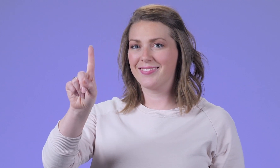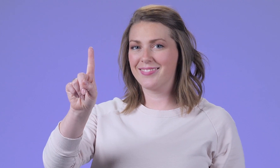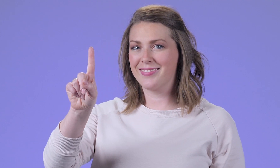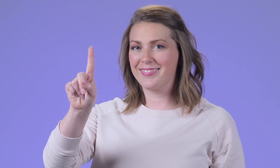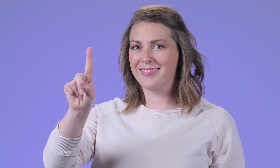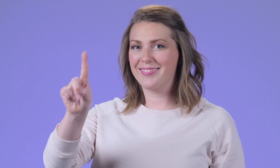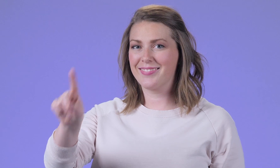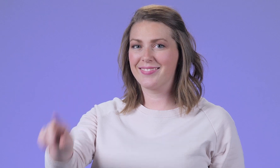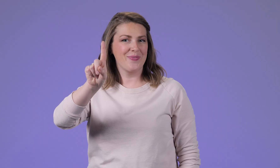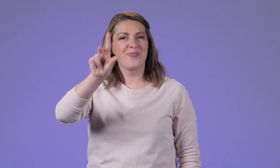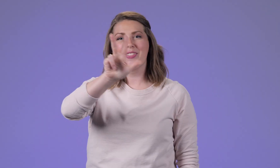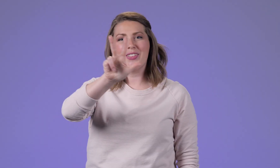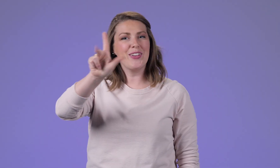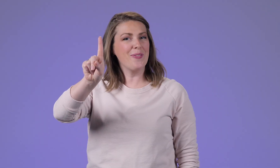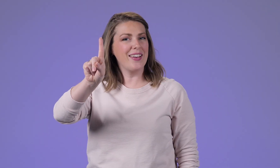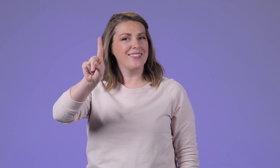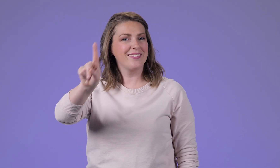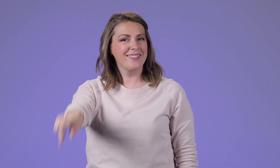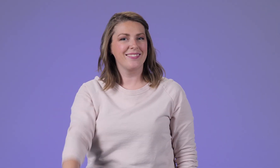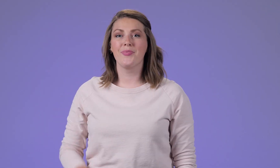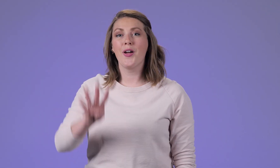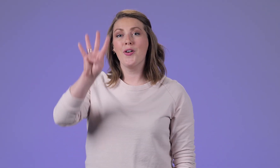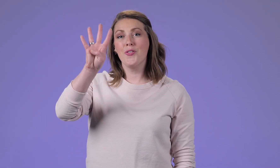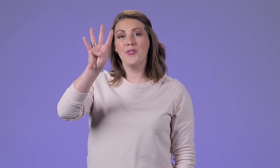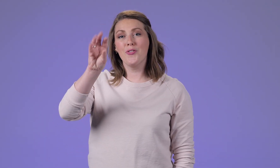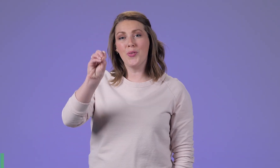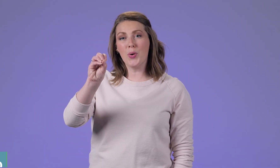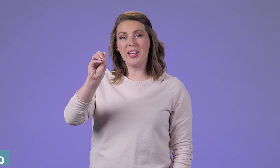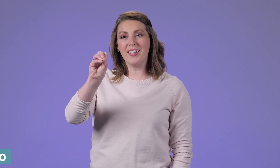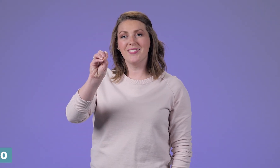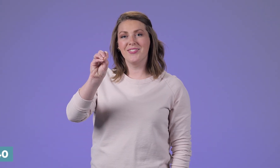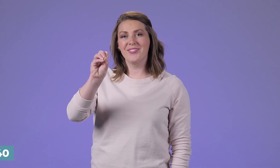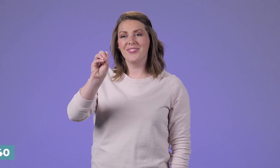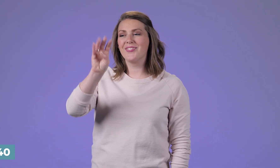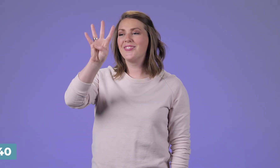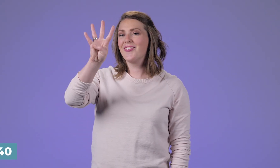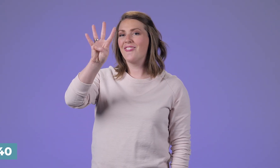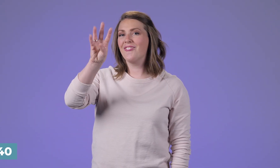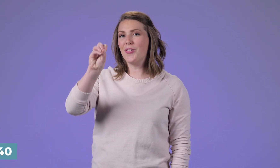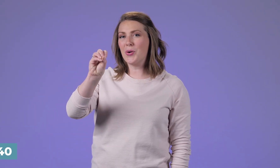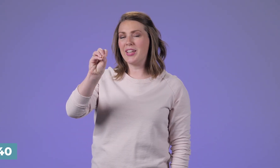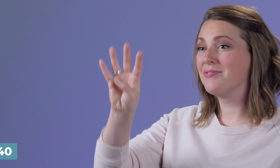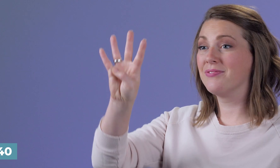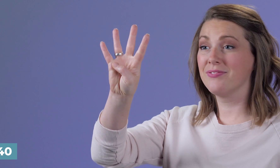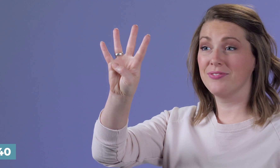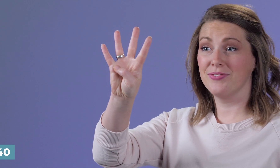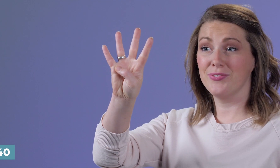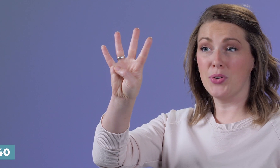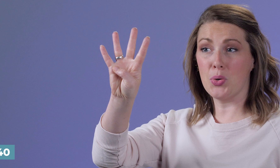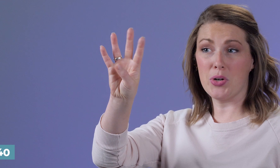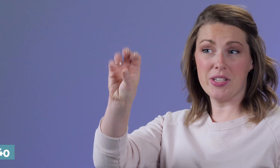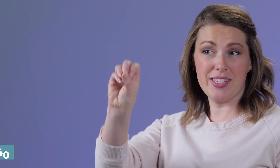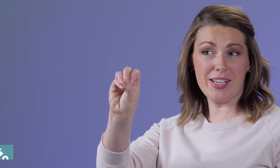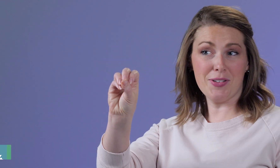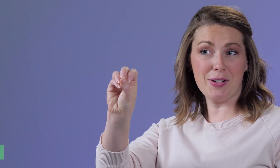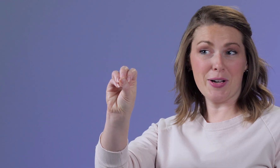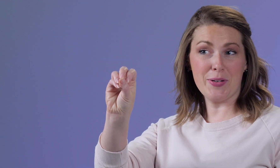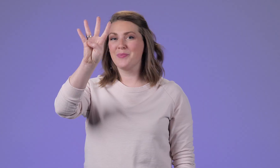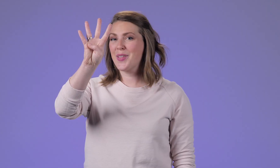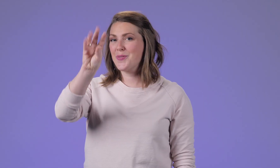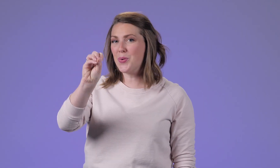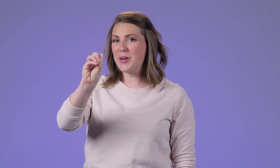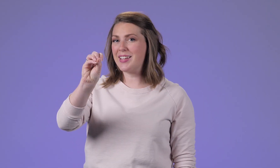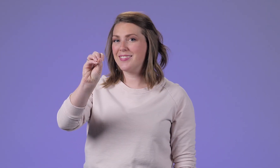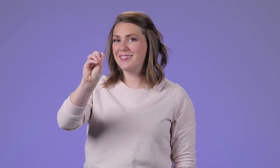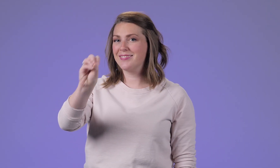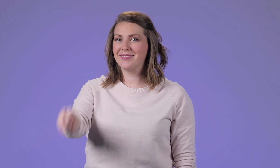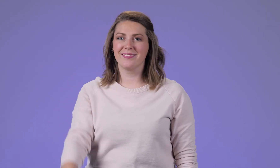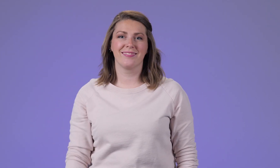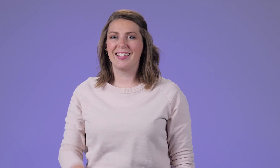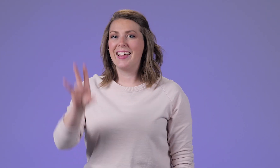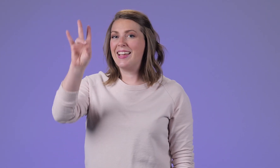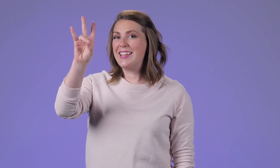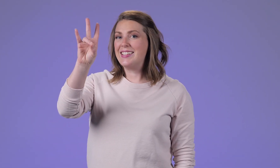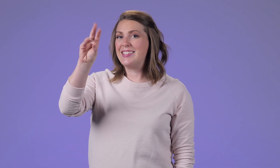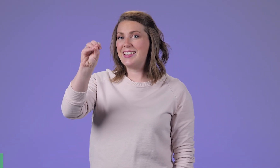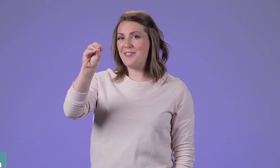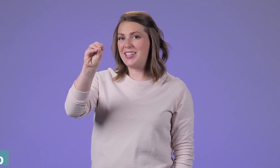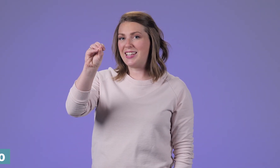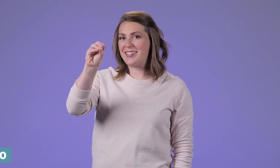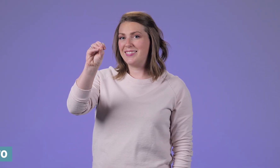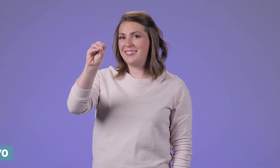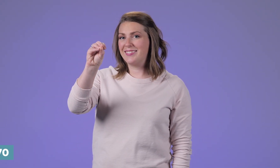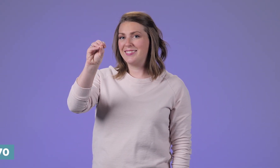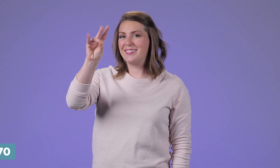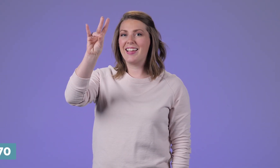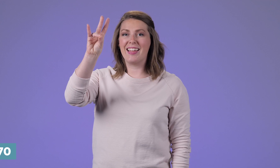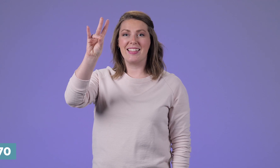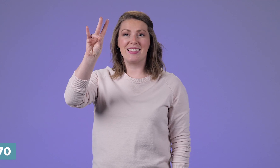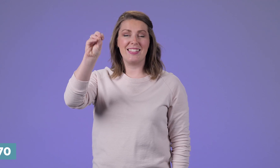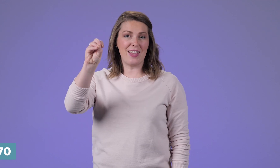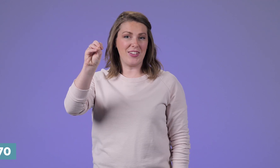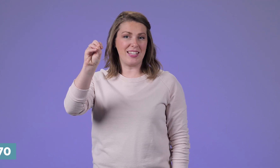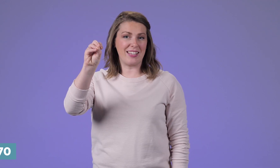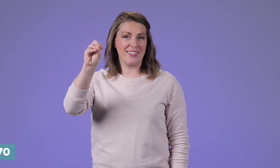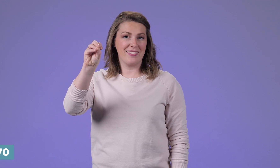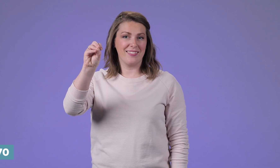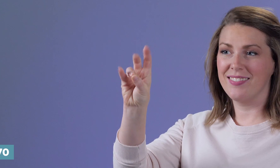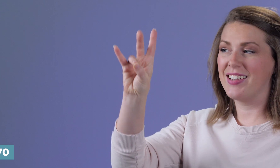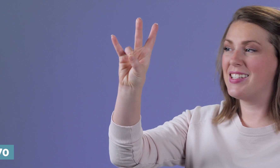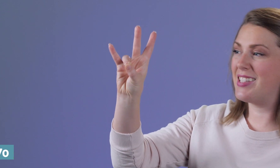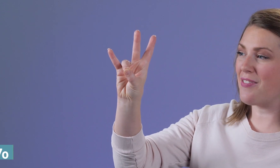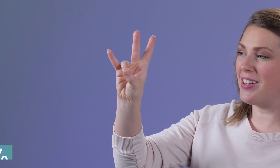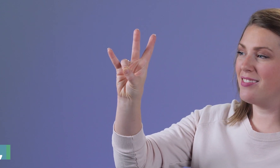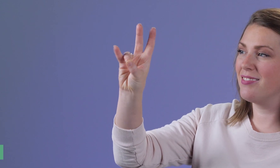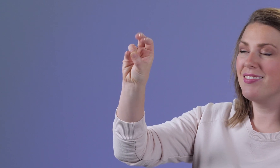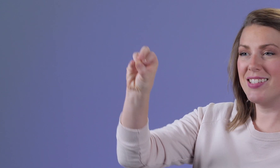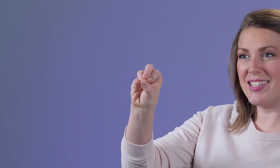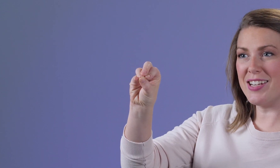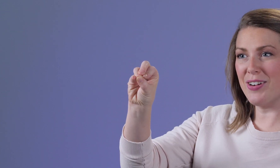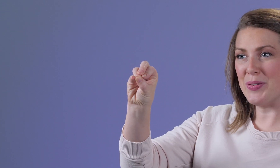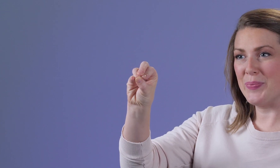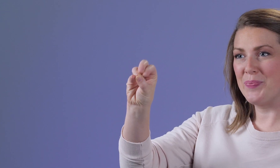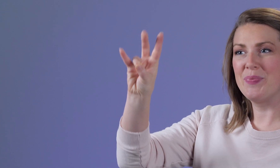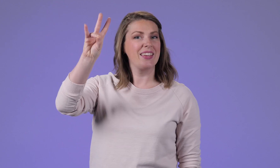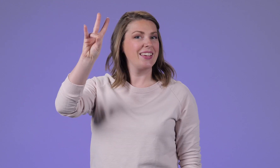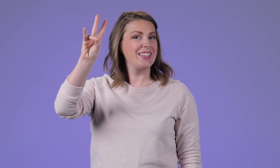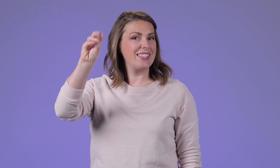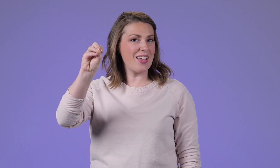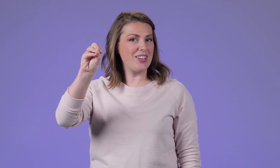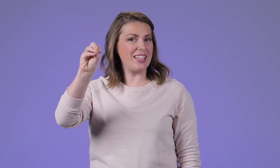one together '31.' 'Forty, 40,' four zero 'forty.' 'Seventy, 70,' seven to zero 'seventy.'